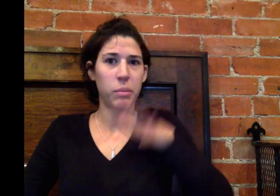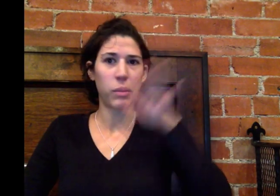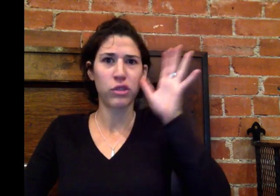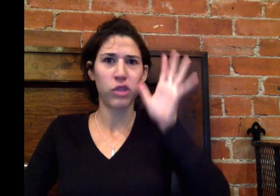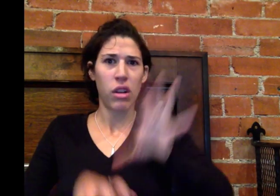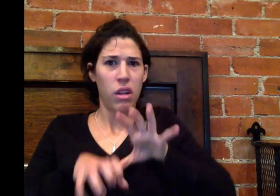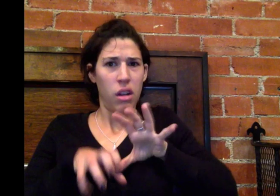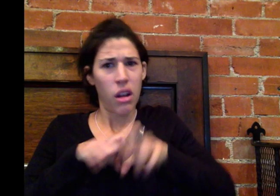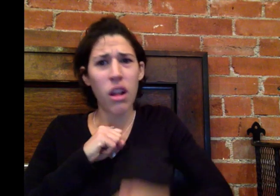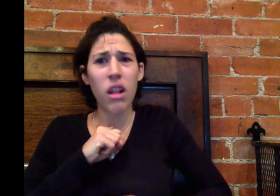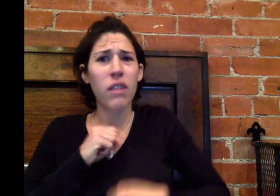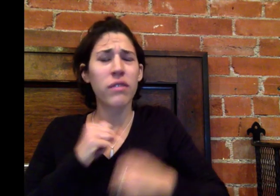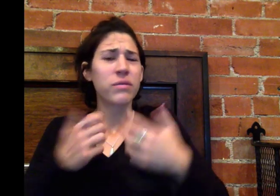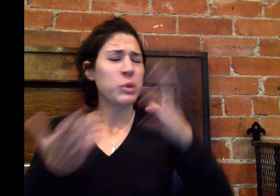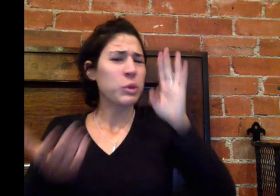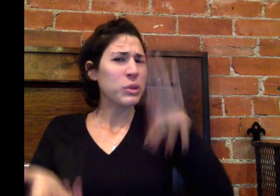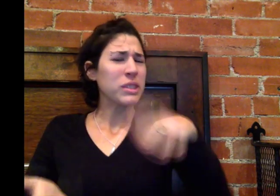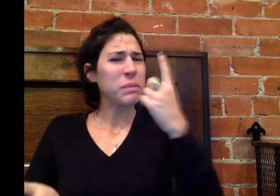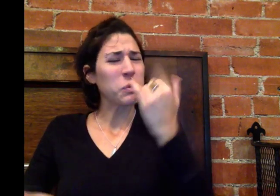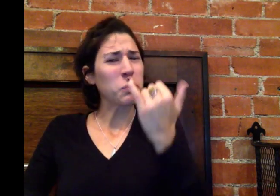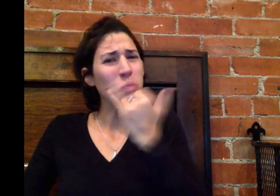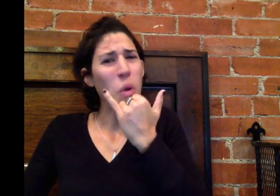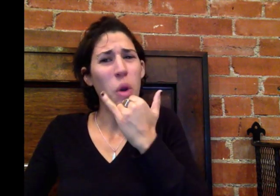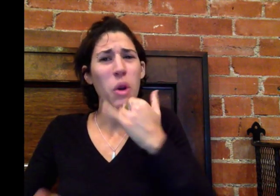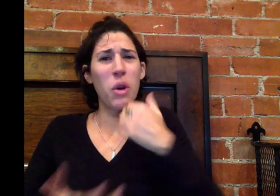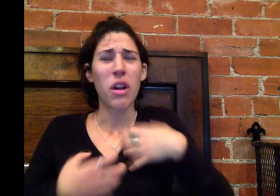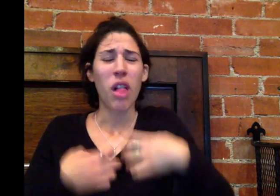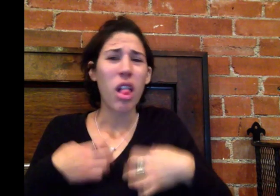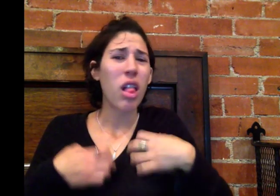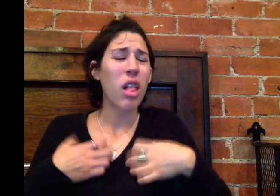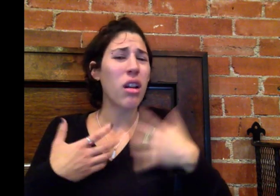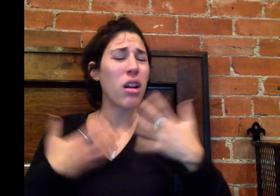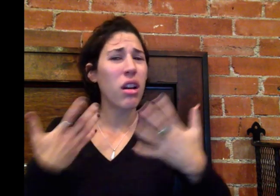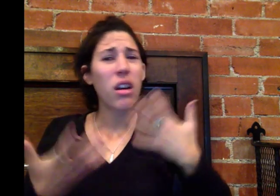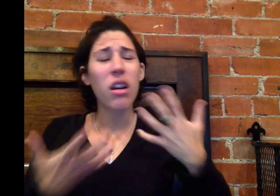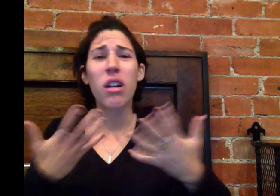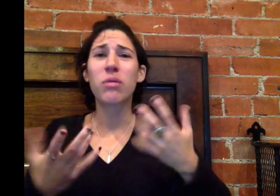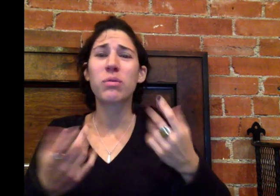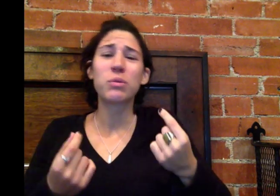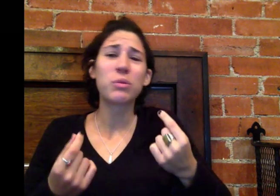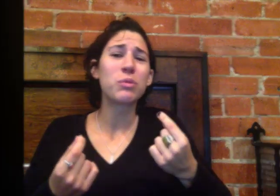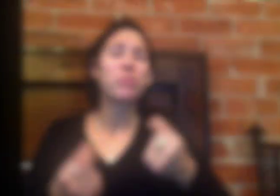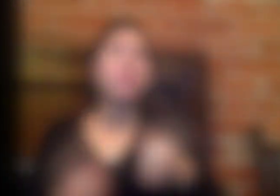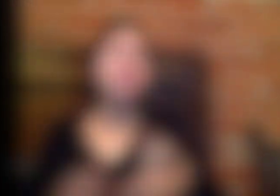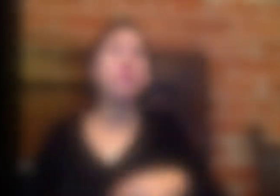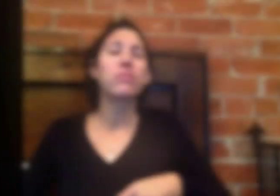They were heart wrenched and shocked This was the moment my parents both knew that there was something wrong